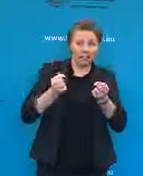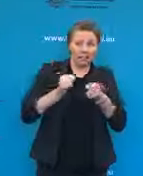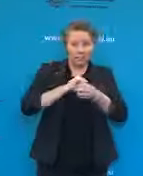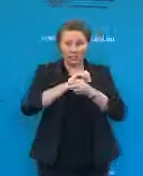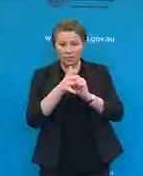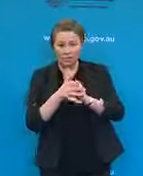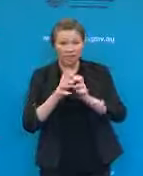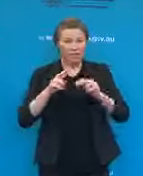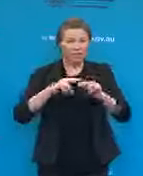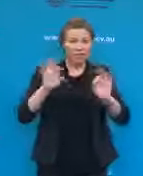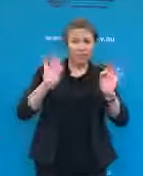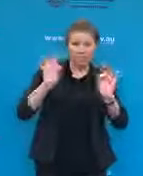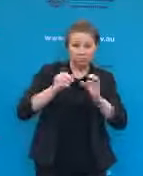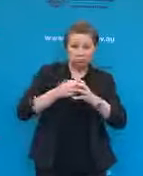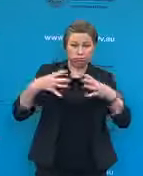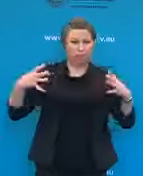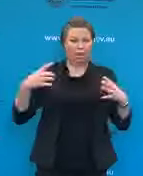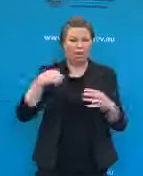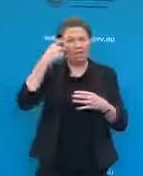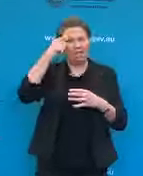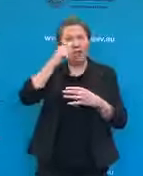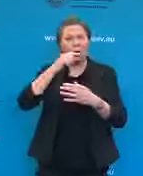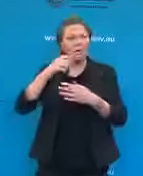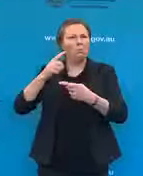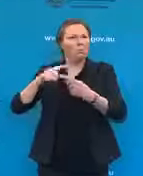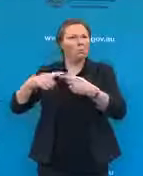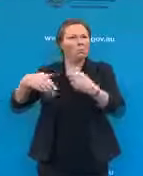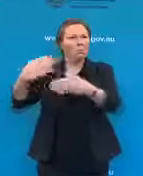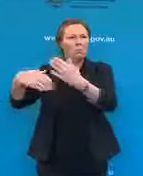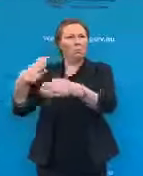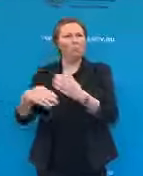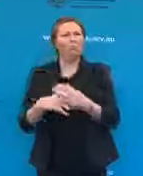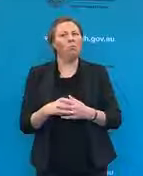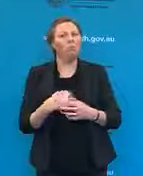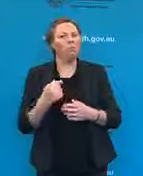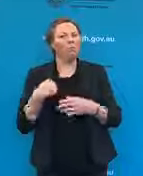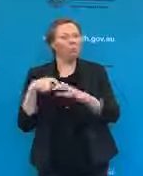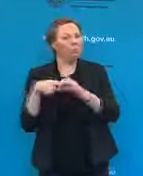Reporter: Can I just ask on a slightly different tack. Who will be taking over from you as CMO?